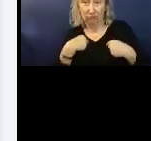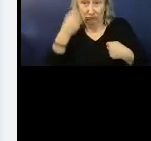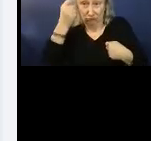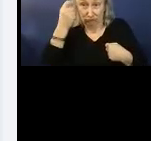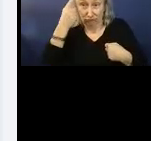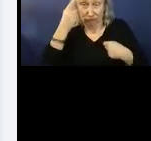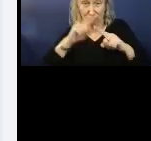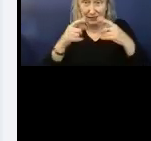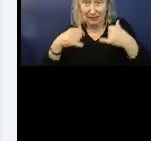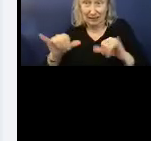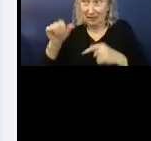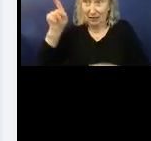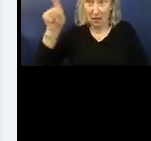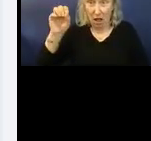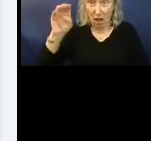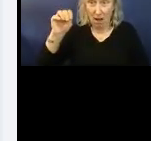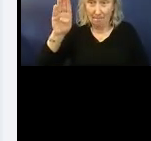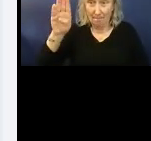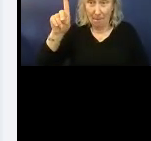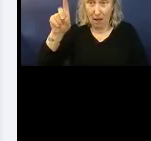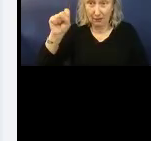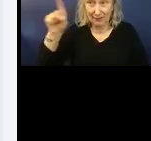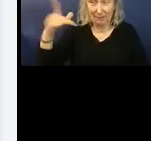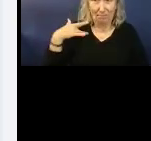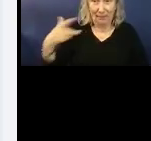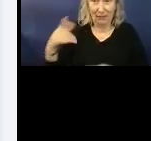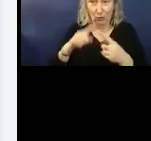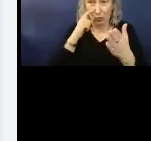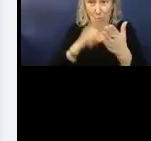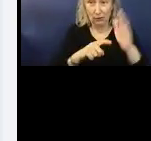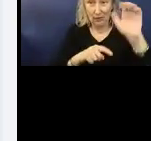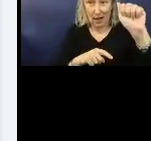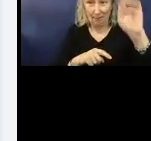we often see AB and C used to screen things out because it doesn't fit.